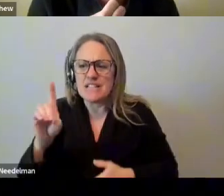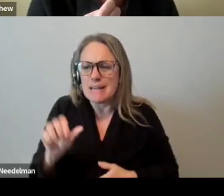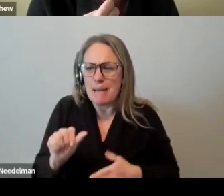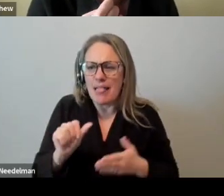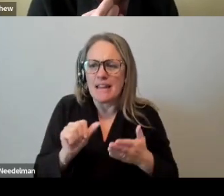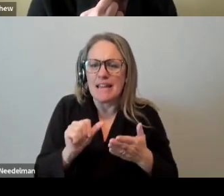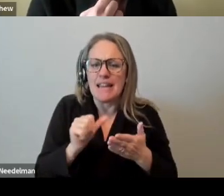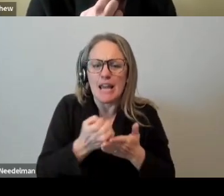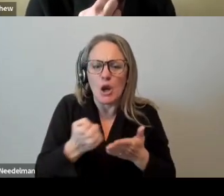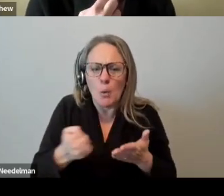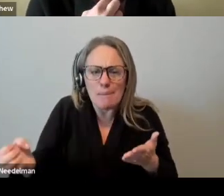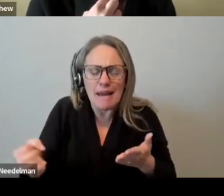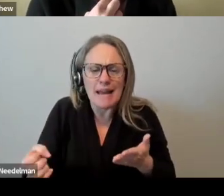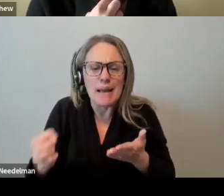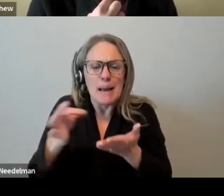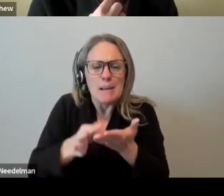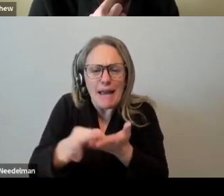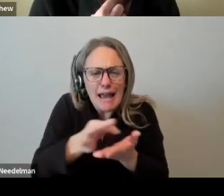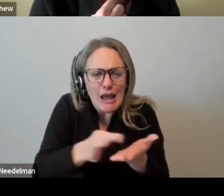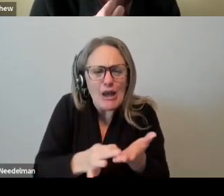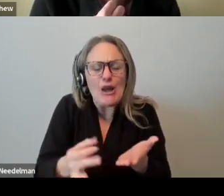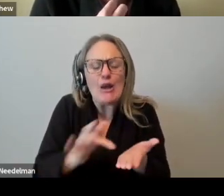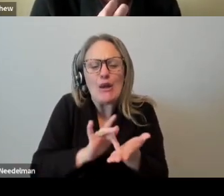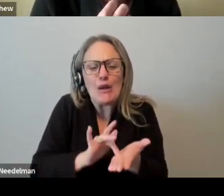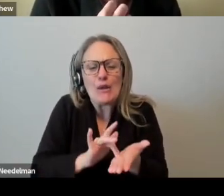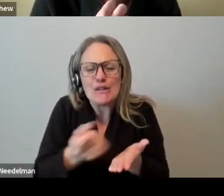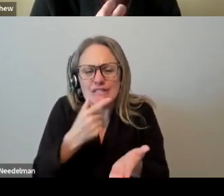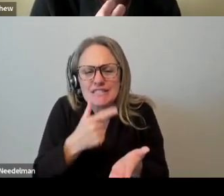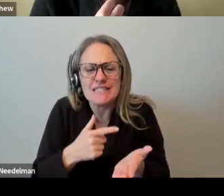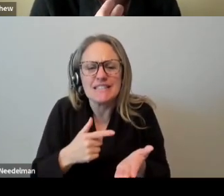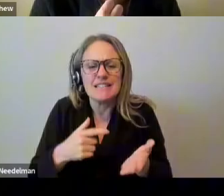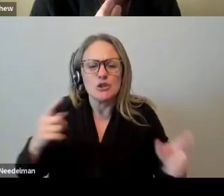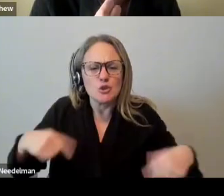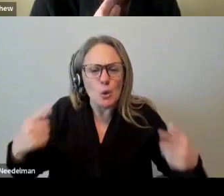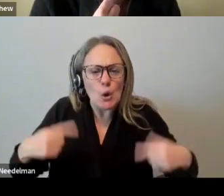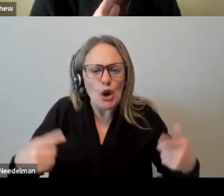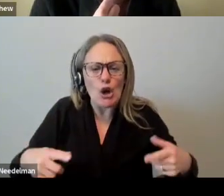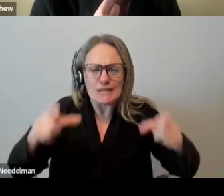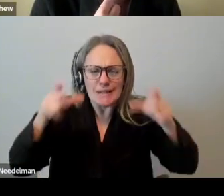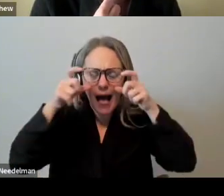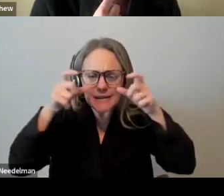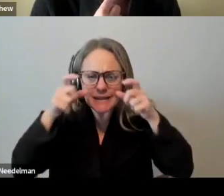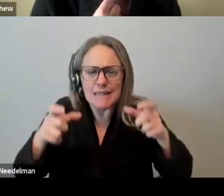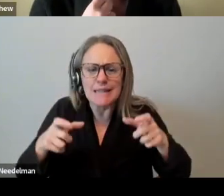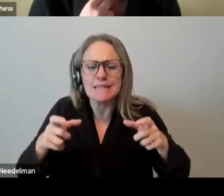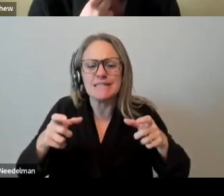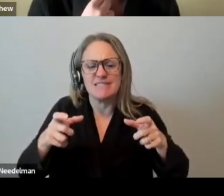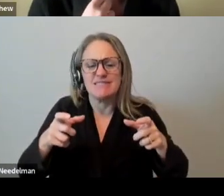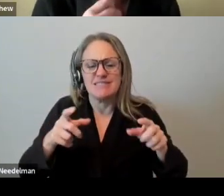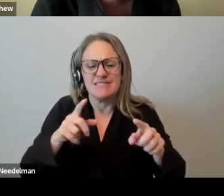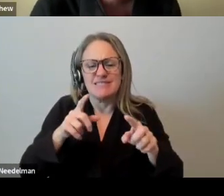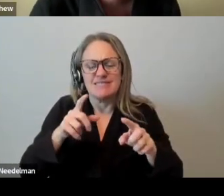and lift equipped vans and and and glasses and prosthetic legs and things like that.